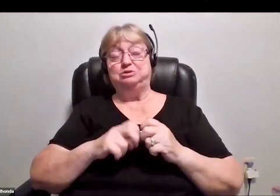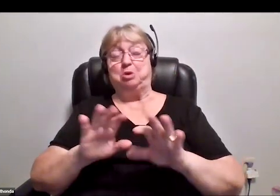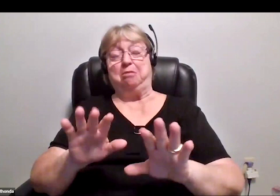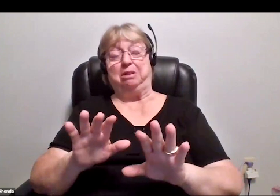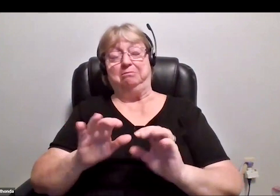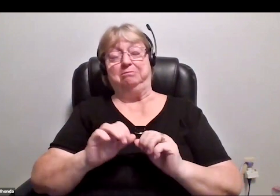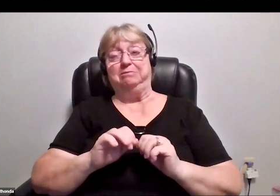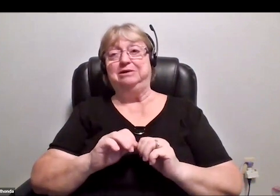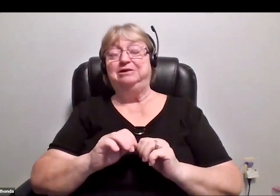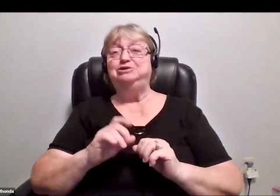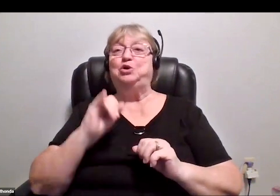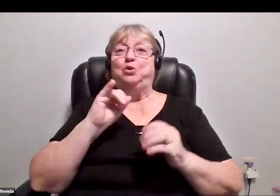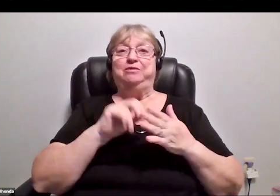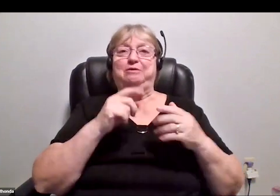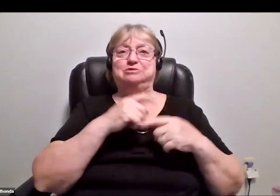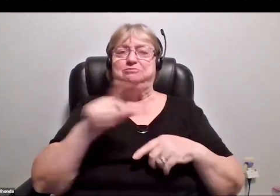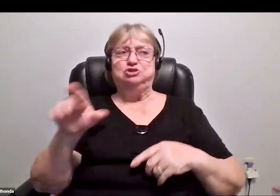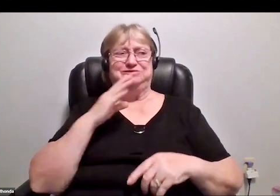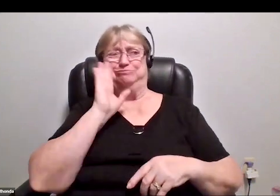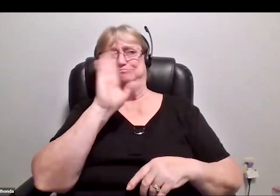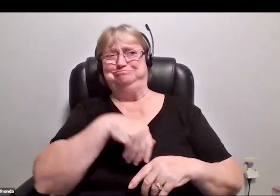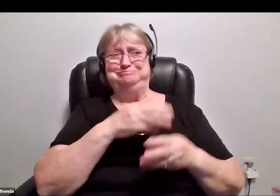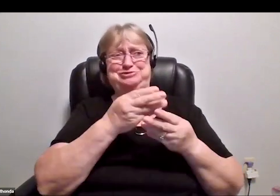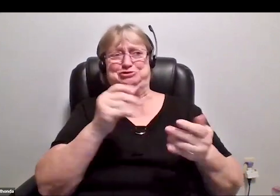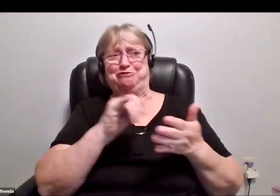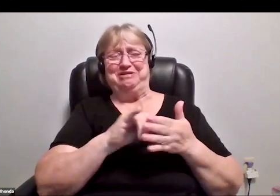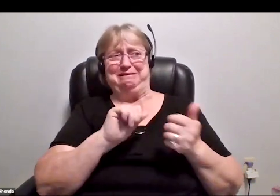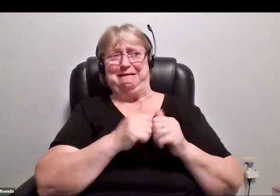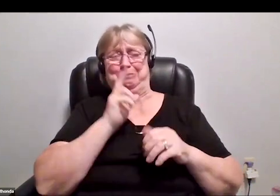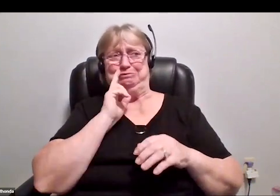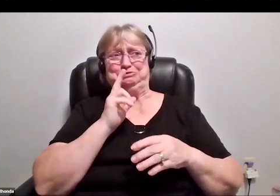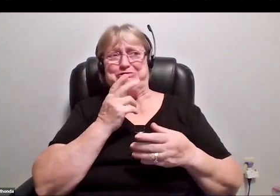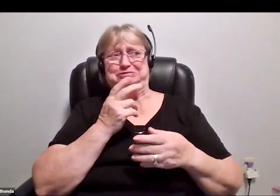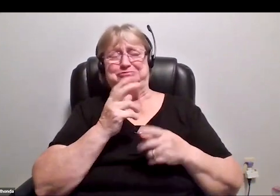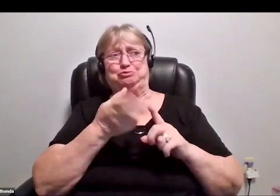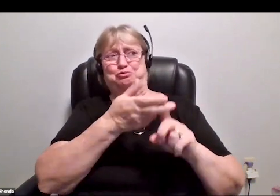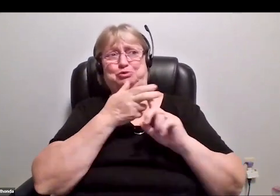The complications and she was like, 'Oh, they could solve that all by recruiting only people who have ostomy bags."